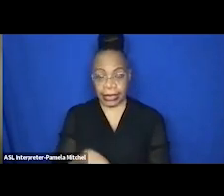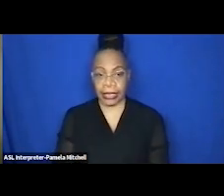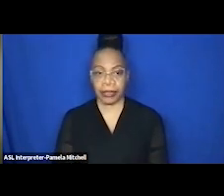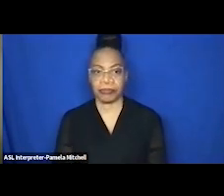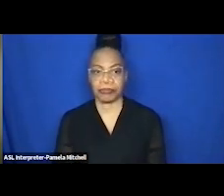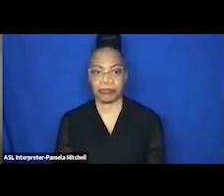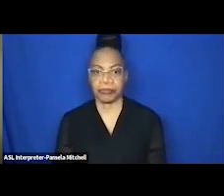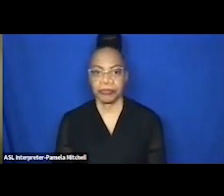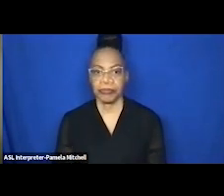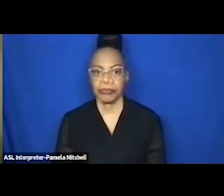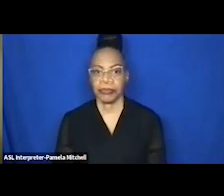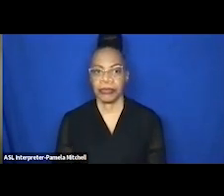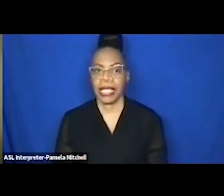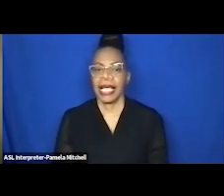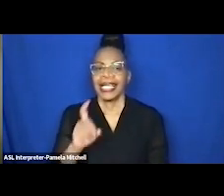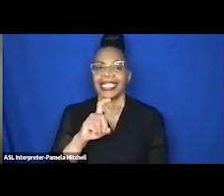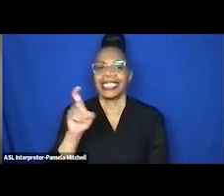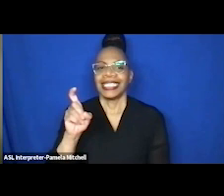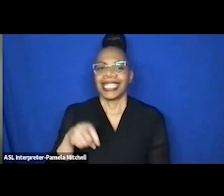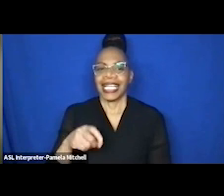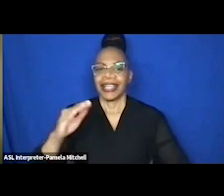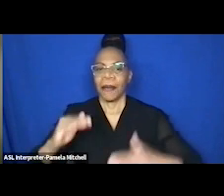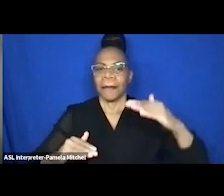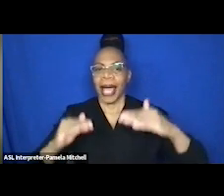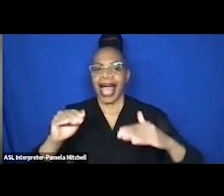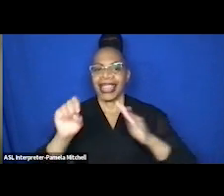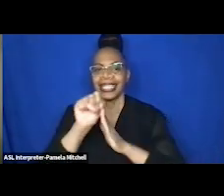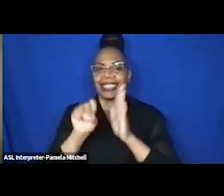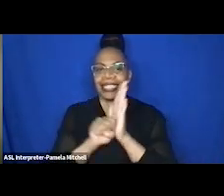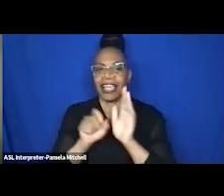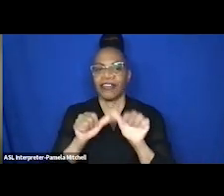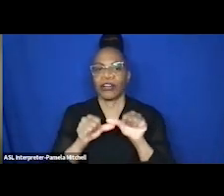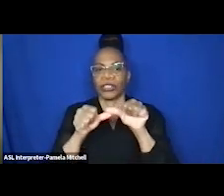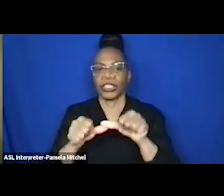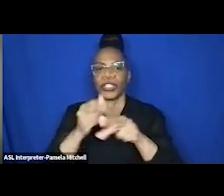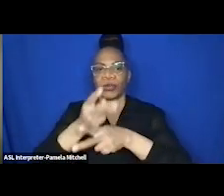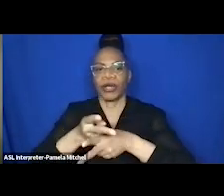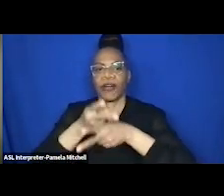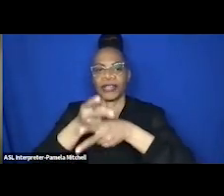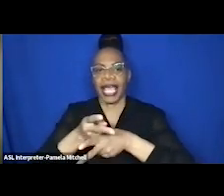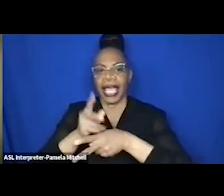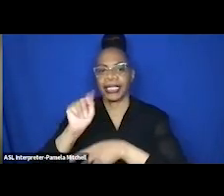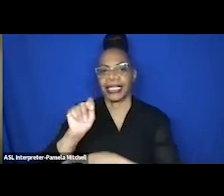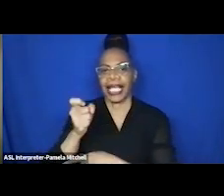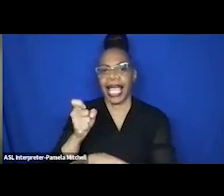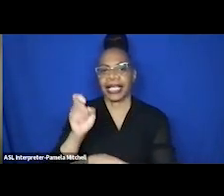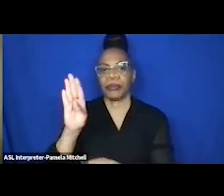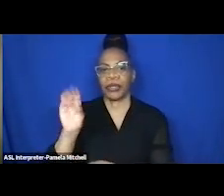So a little bit about the Texas Balance of State continuum of care in terms of composition. There's truly not another continuum of care